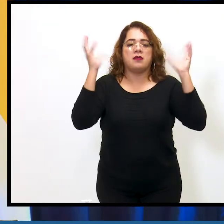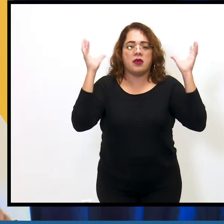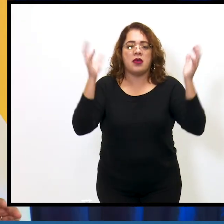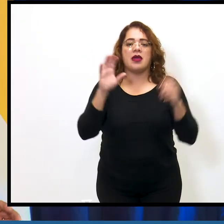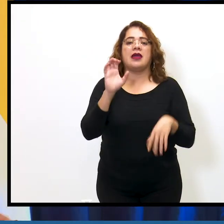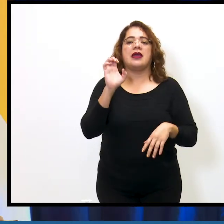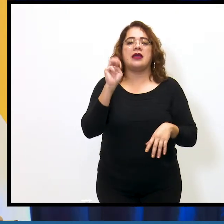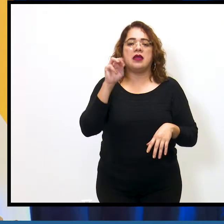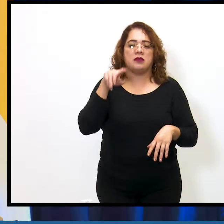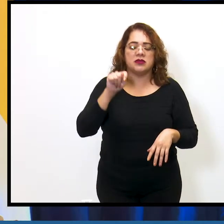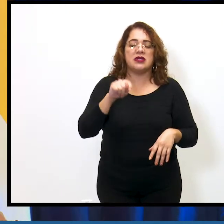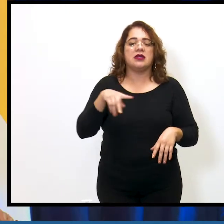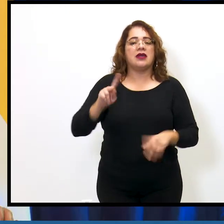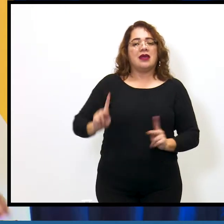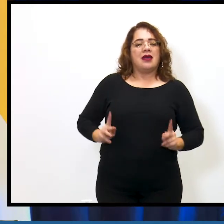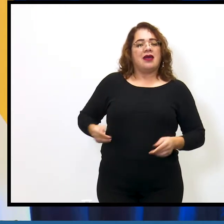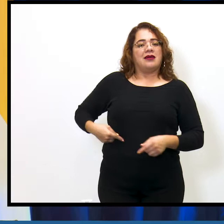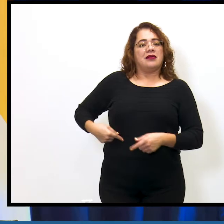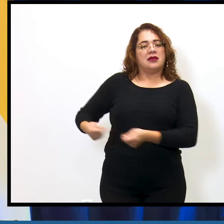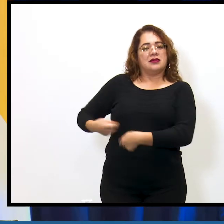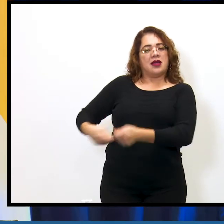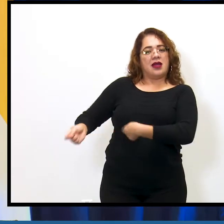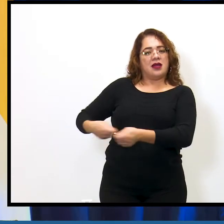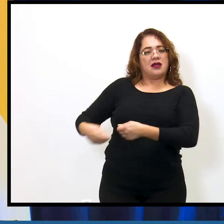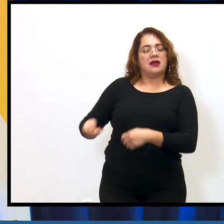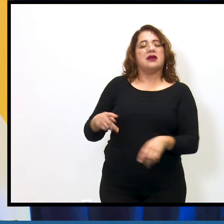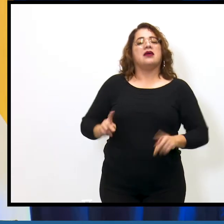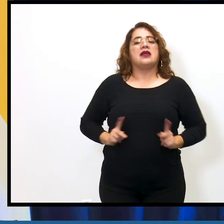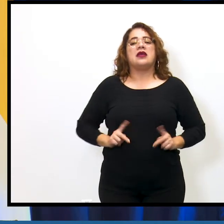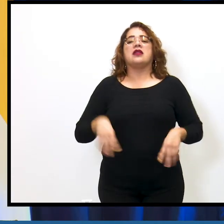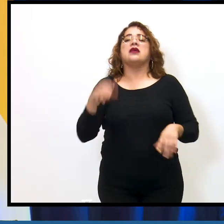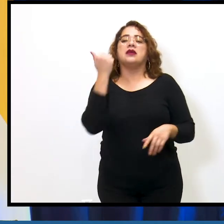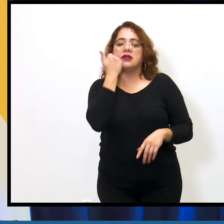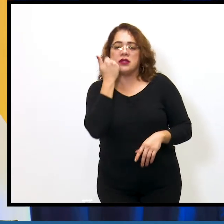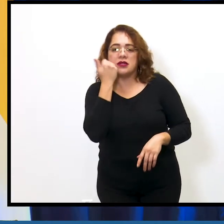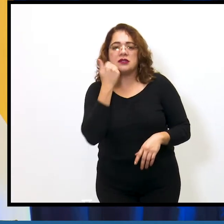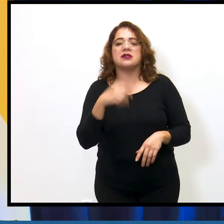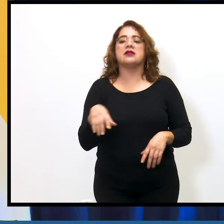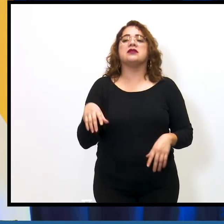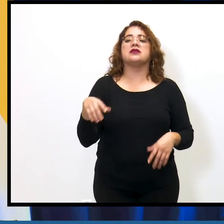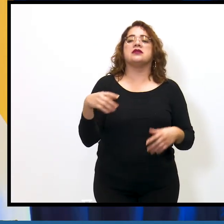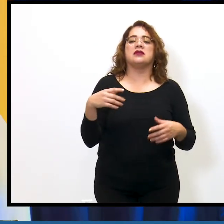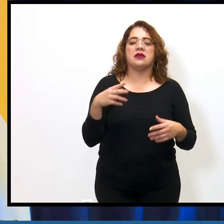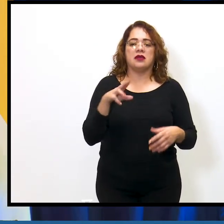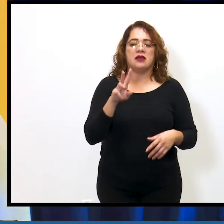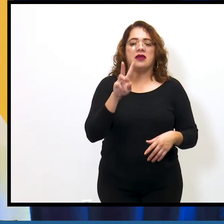dialysis centers, dentists, pharmacists, all medical folks in the city. We have now vaccinated